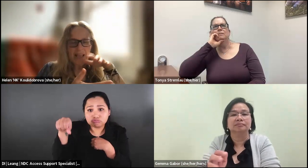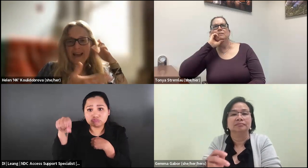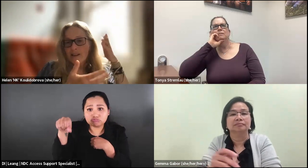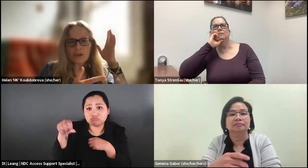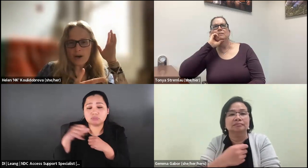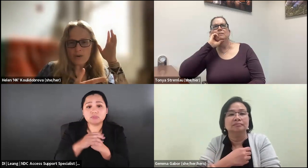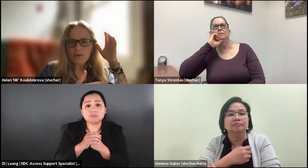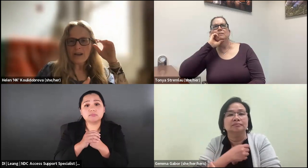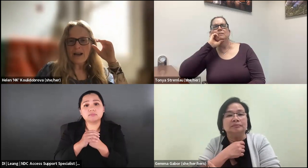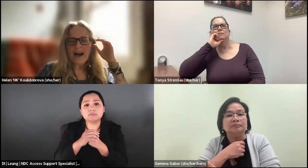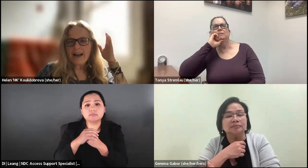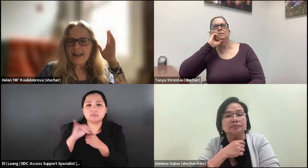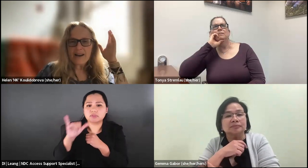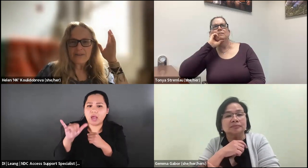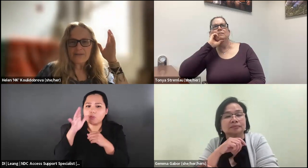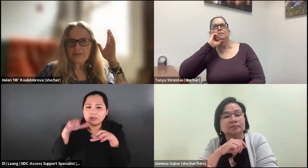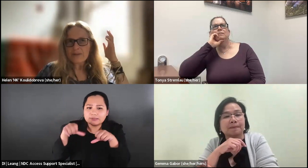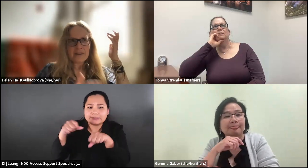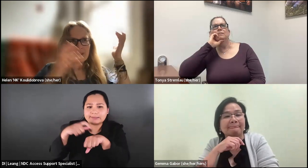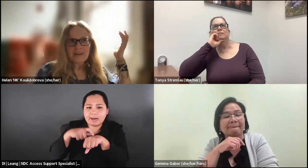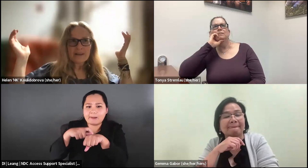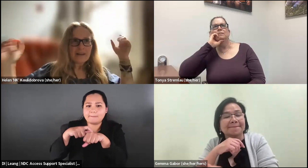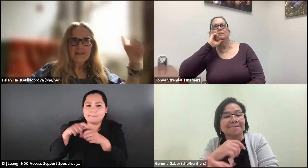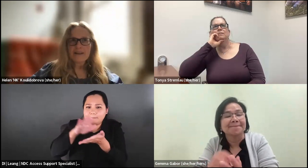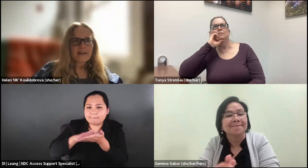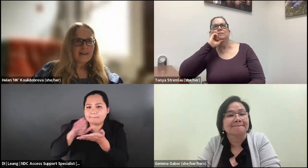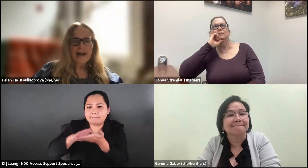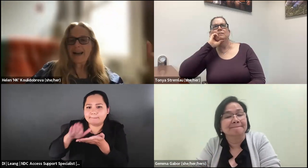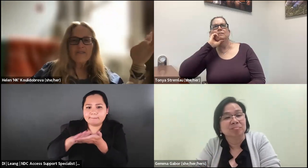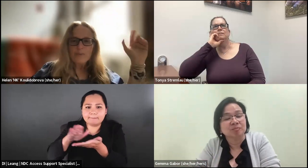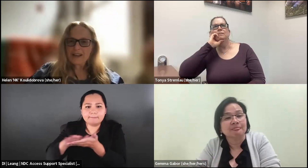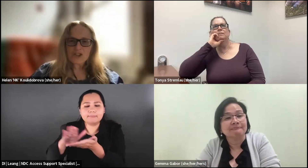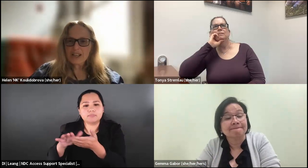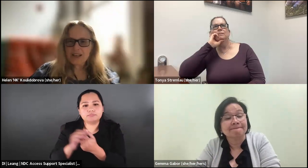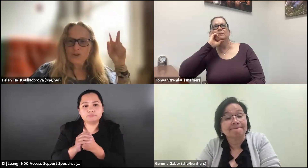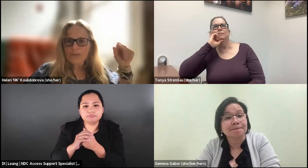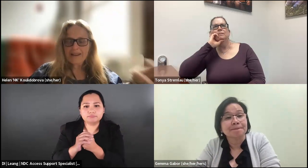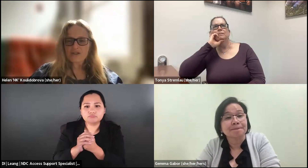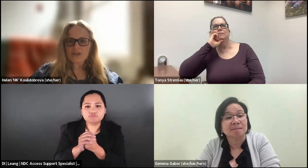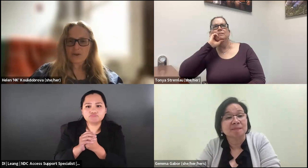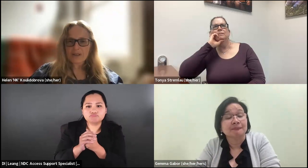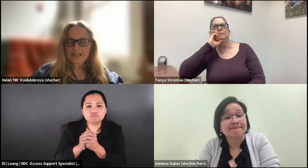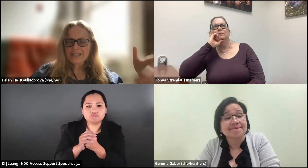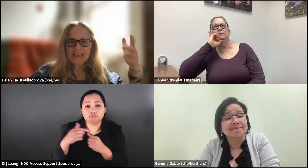And I have a PhD and two master's degrees,